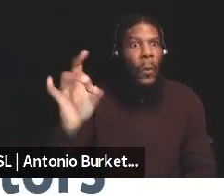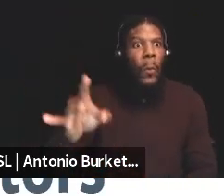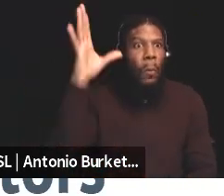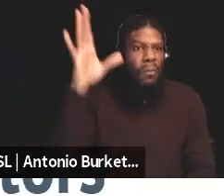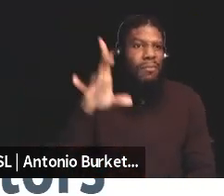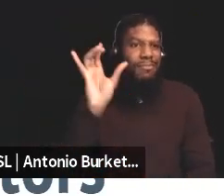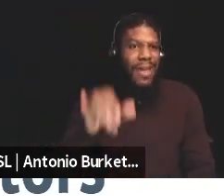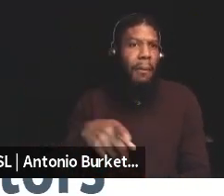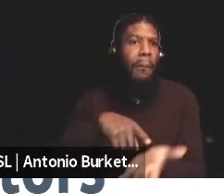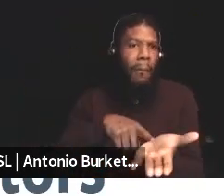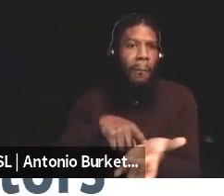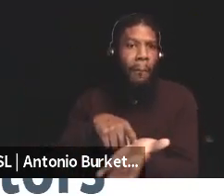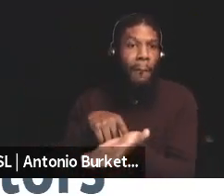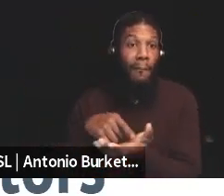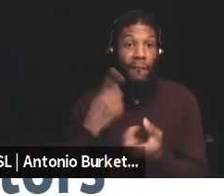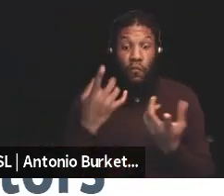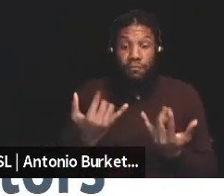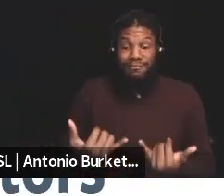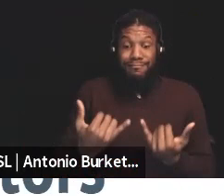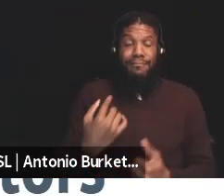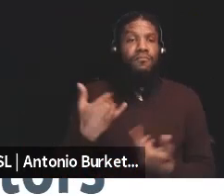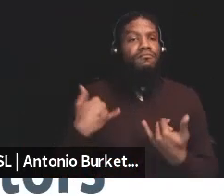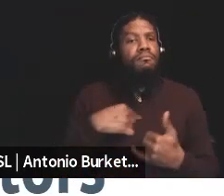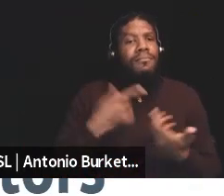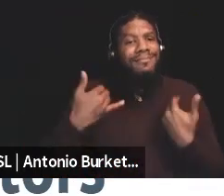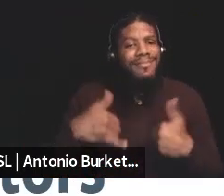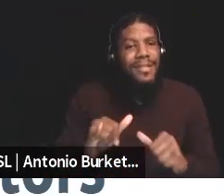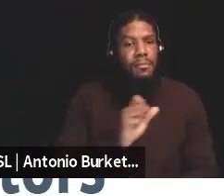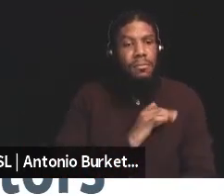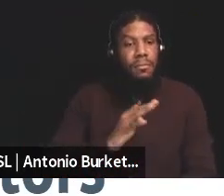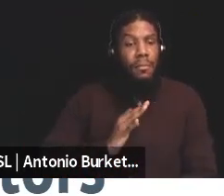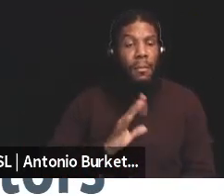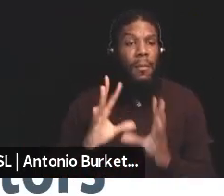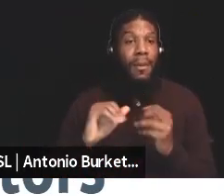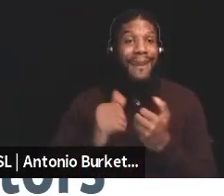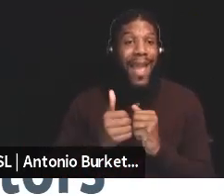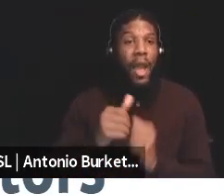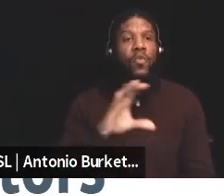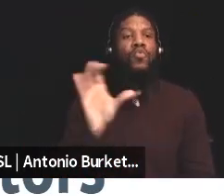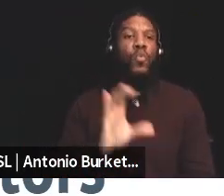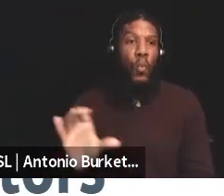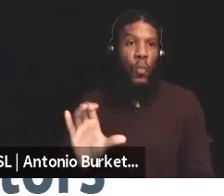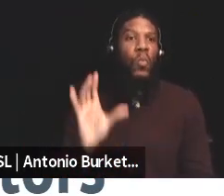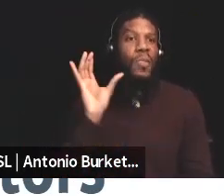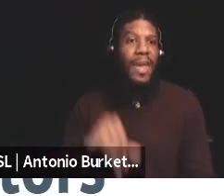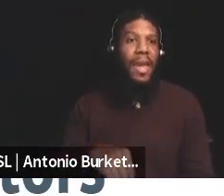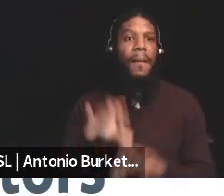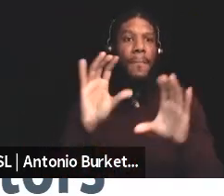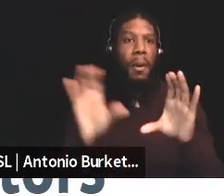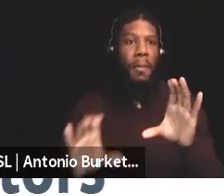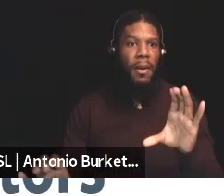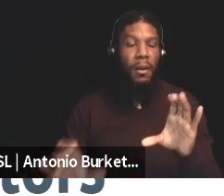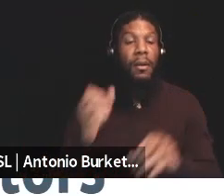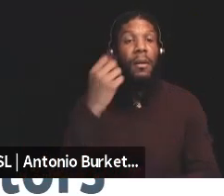For now, we are still doing the staff meetings over Zoom. Just because on any given day,